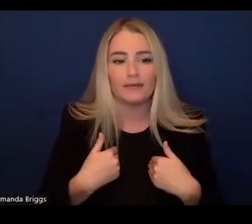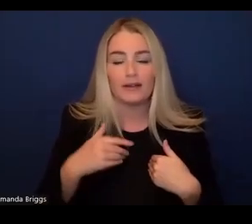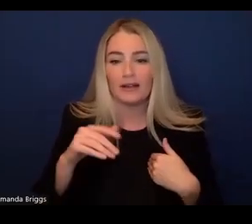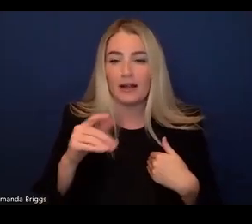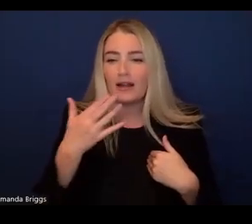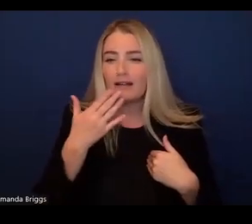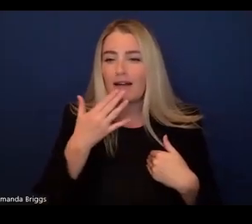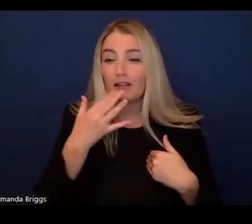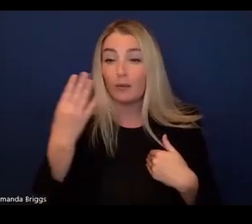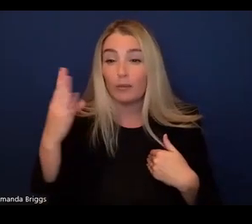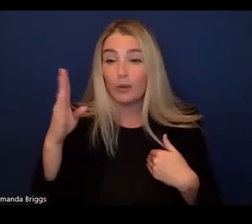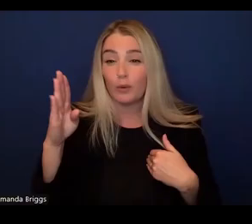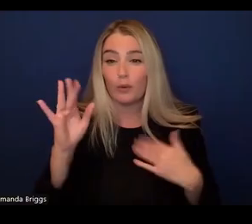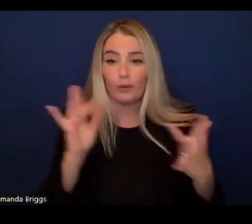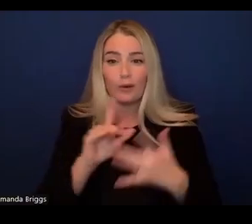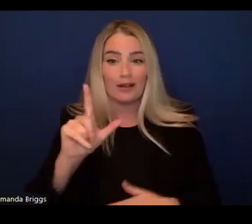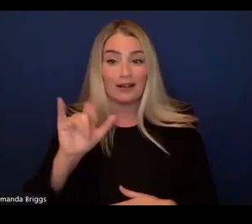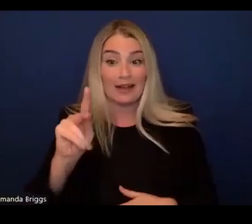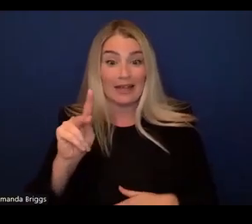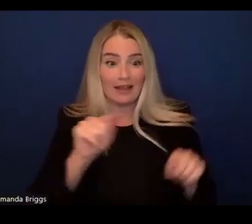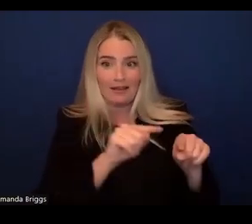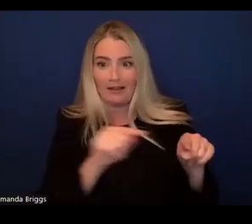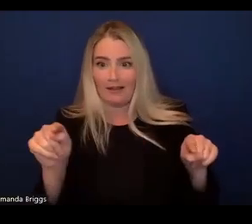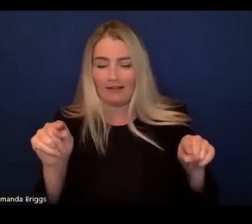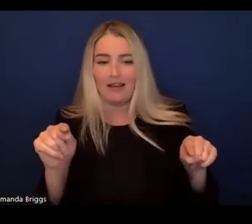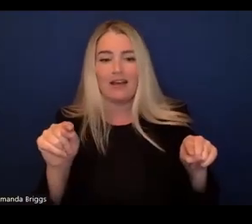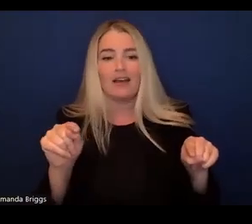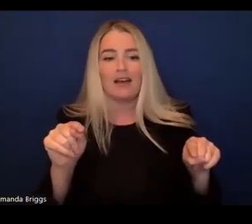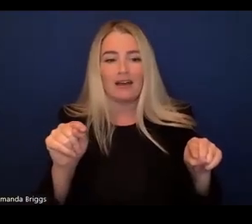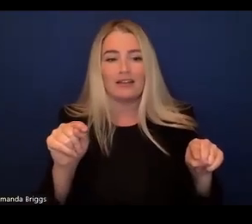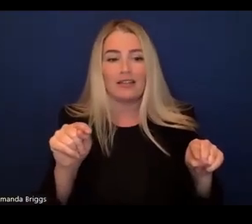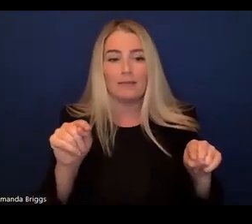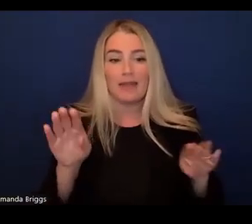to the Behavior and Discipline Toolkit. It's, it's on our website.